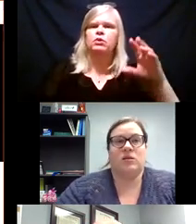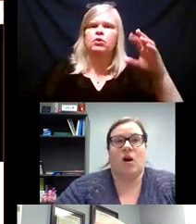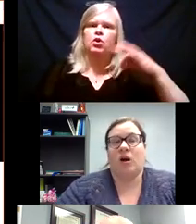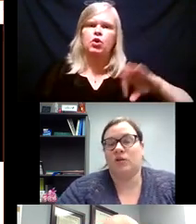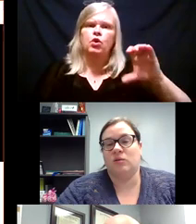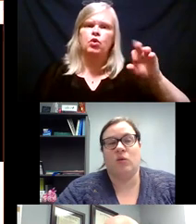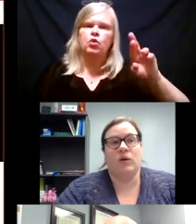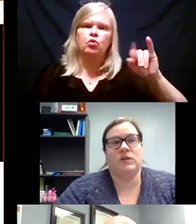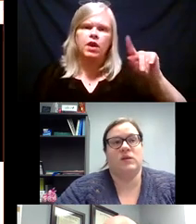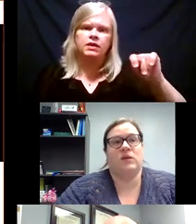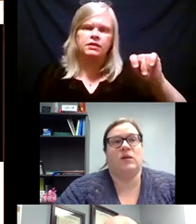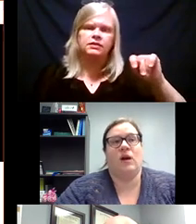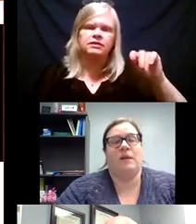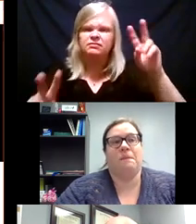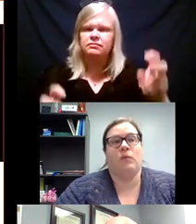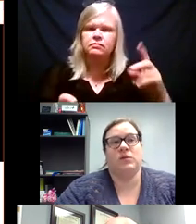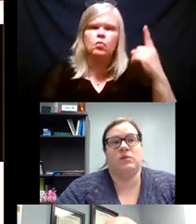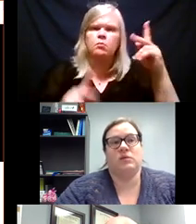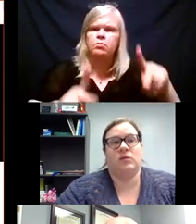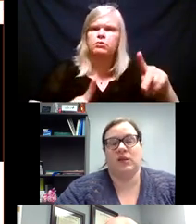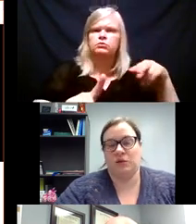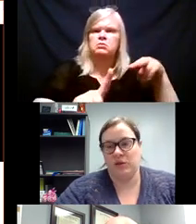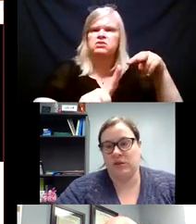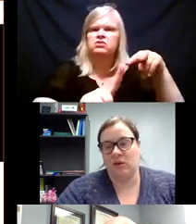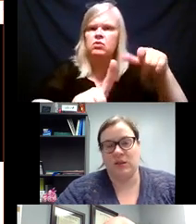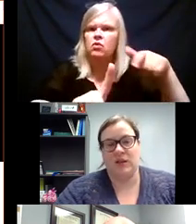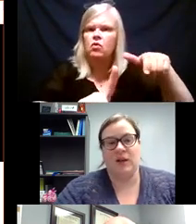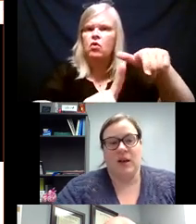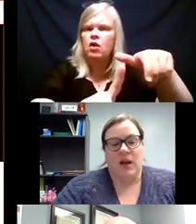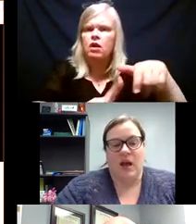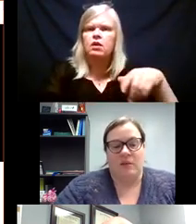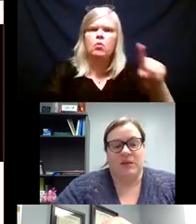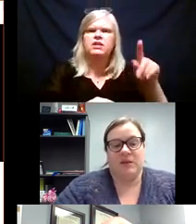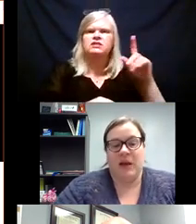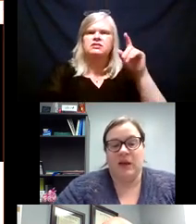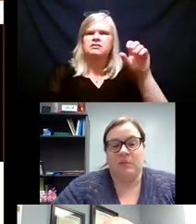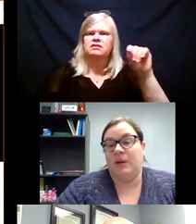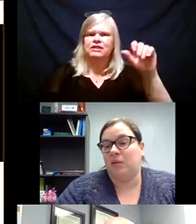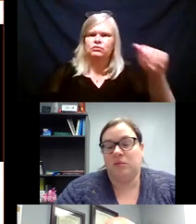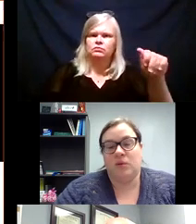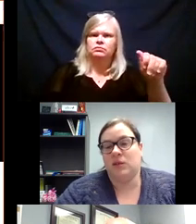STALKED OR SEXUALLY ASSAULTED AND MISSED PAYING A BILL OR